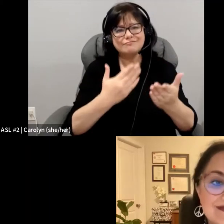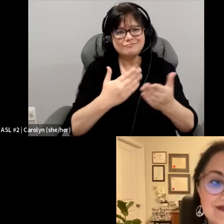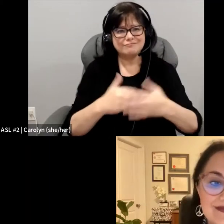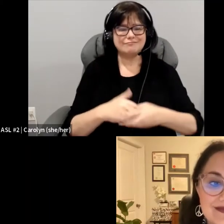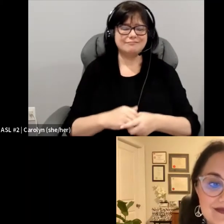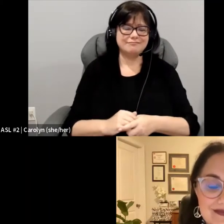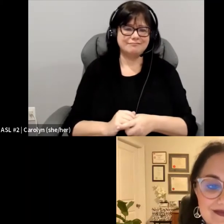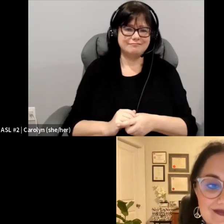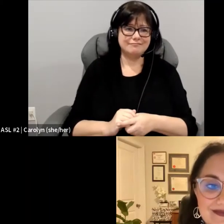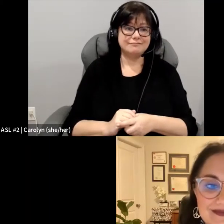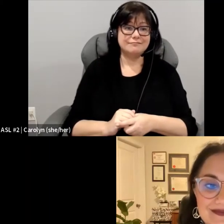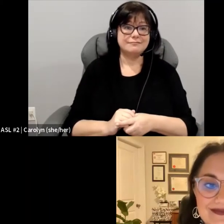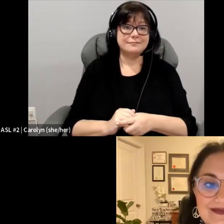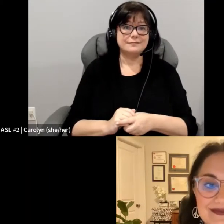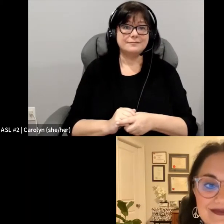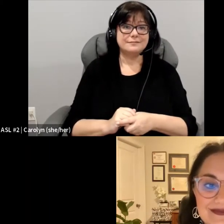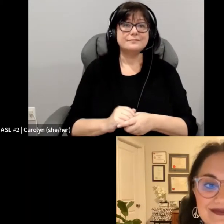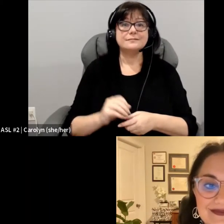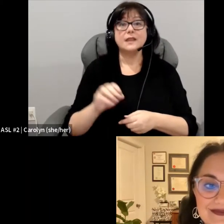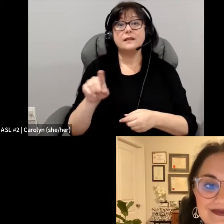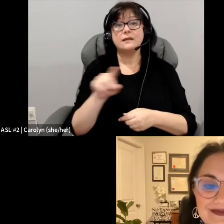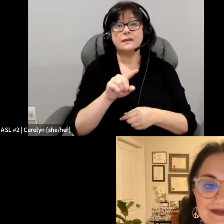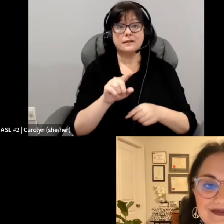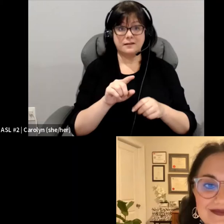YOU HIGHLIGHTED YOUR ONGOING CONCERNS.